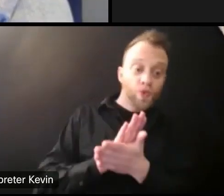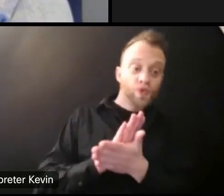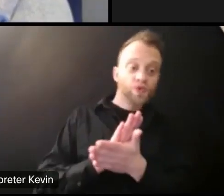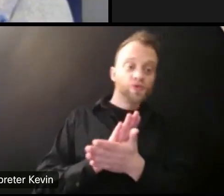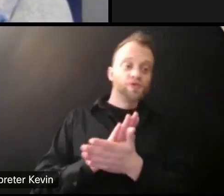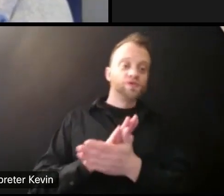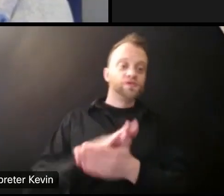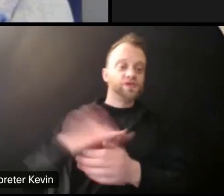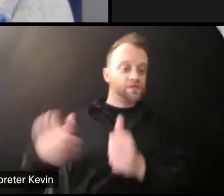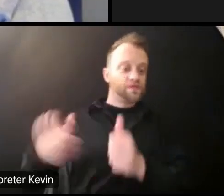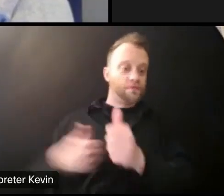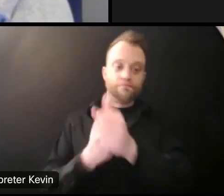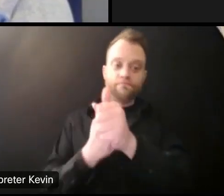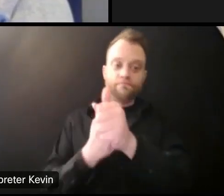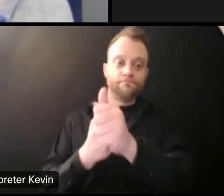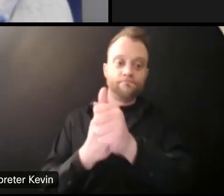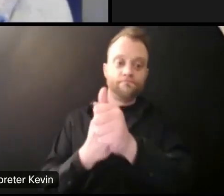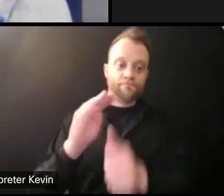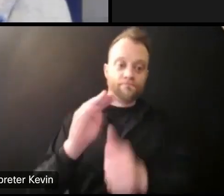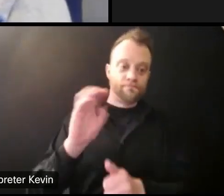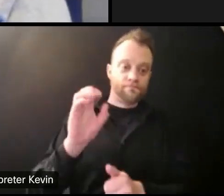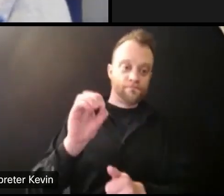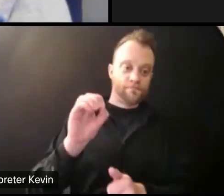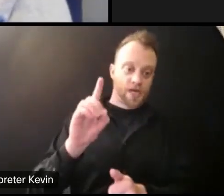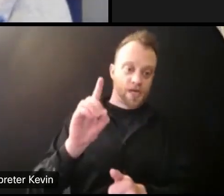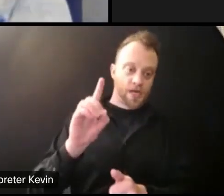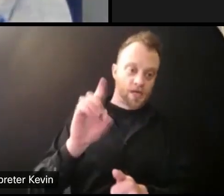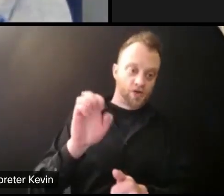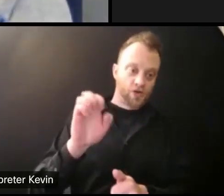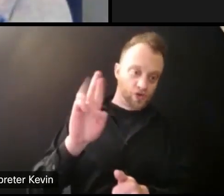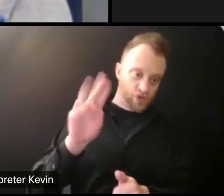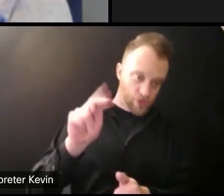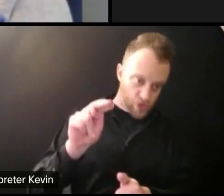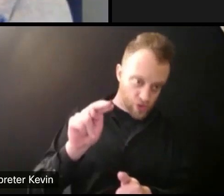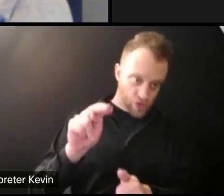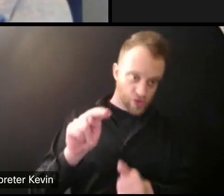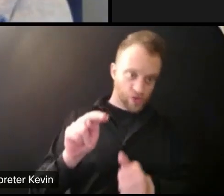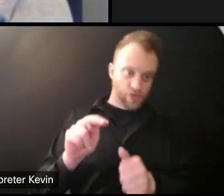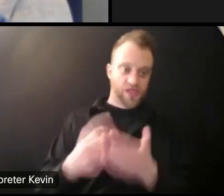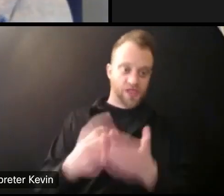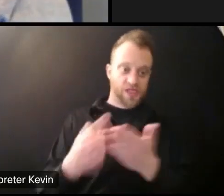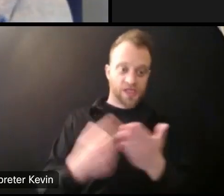or a Rec Center that needs to be redeveloped, or if there's a large Planned Unit Development.